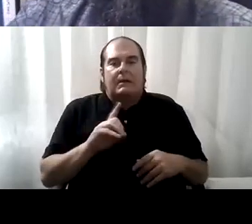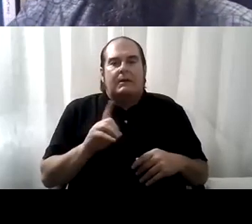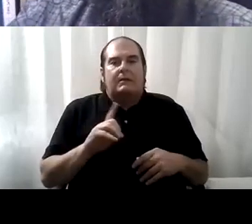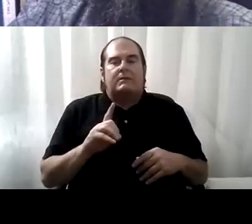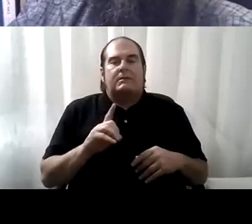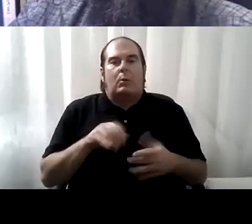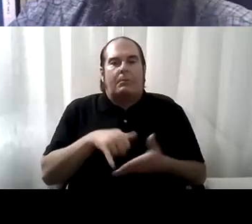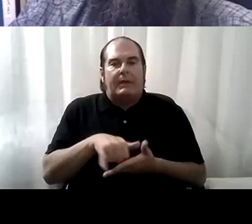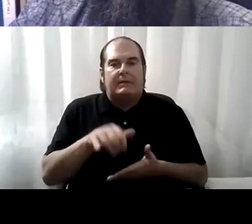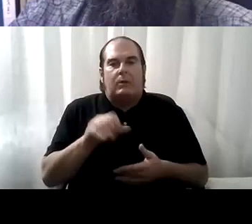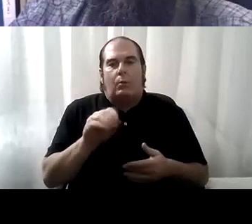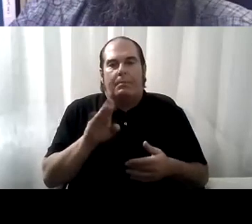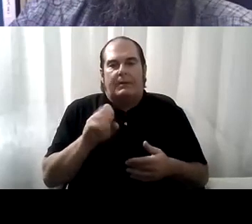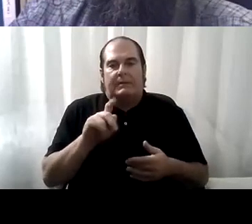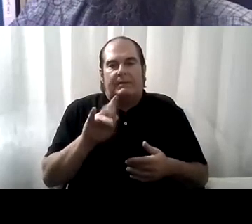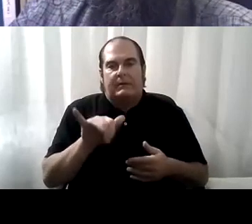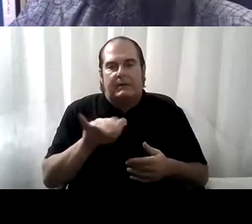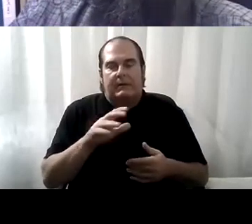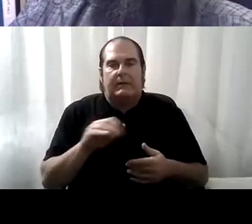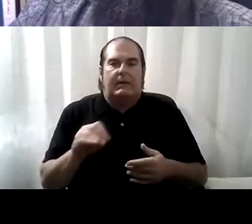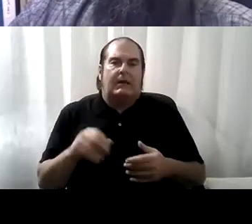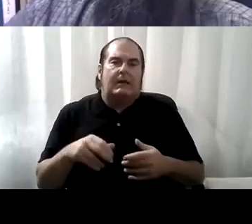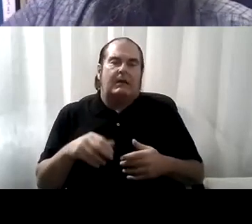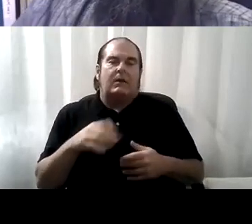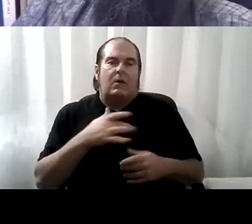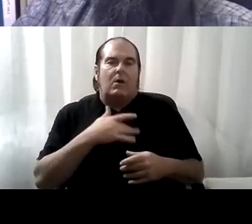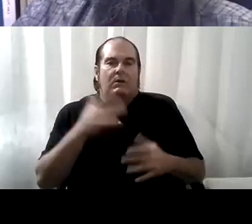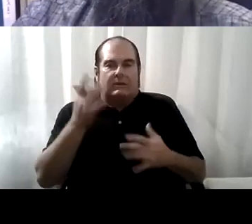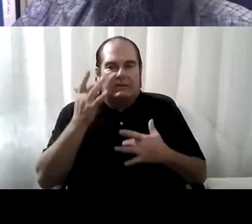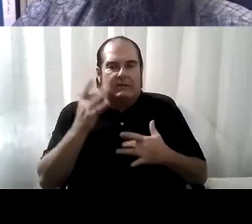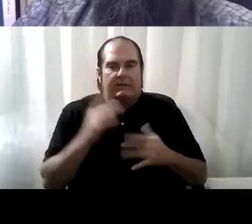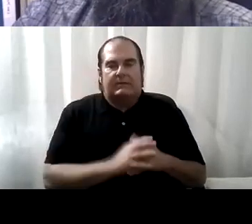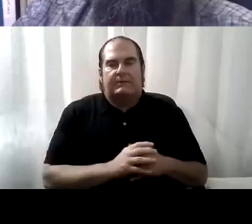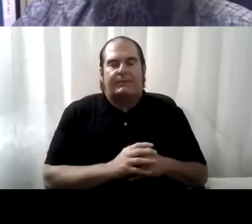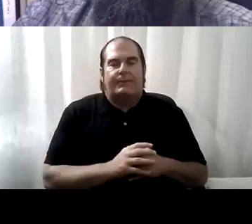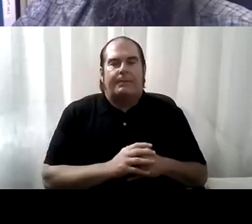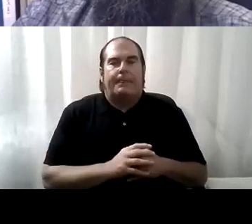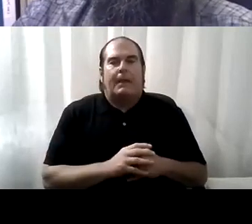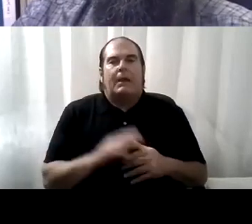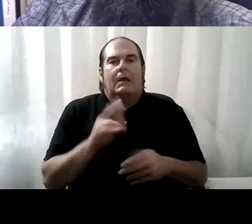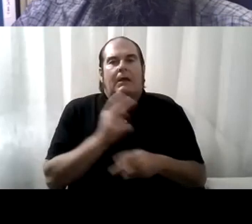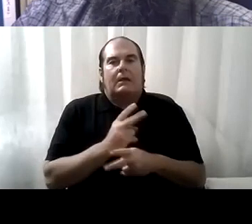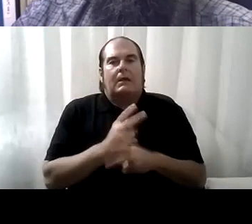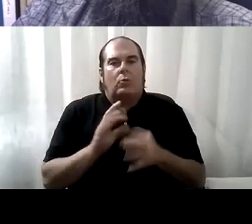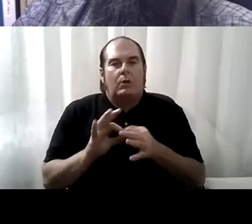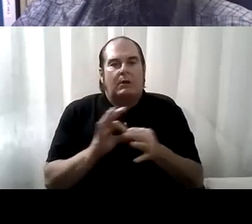And I believe that care coordination, and quality metrics that focus on health of the